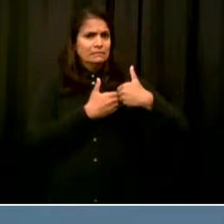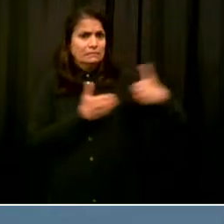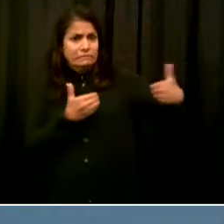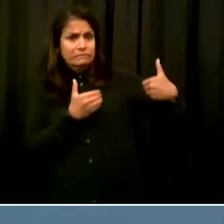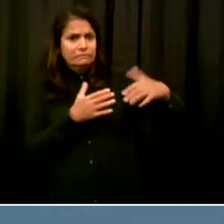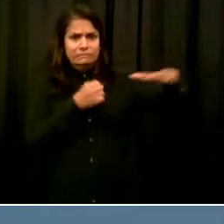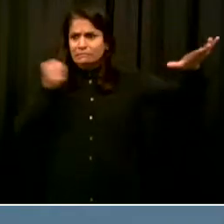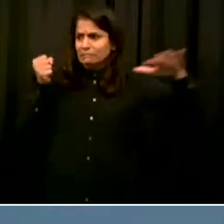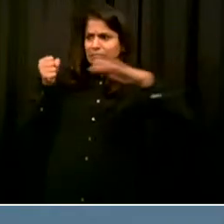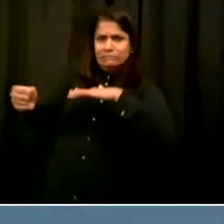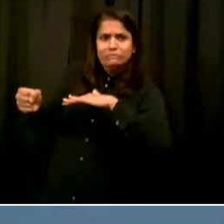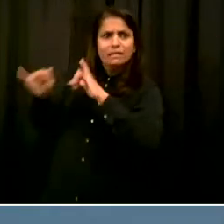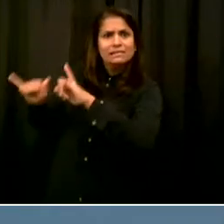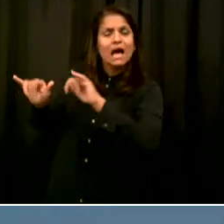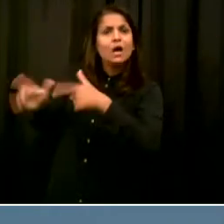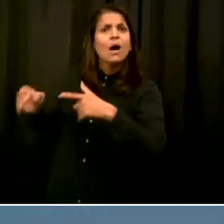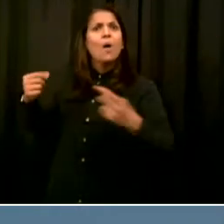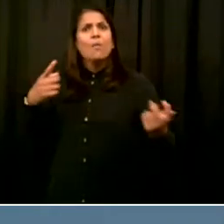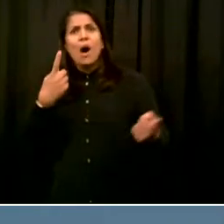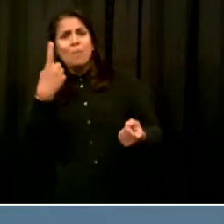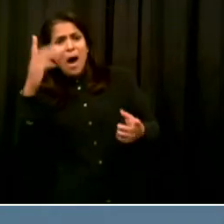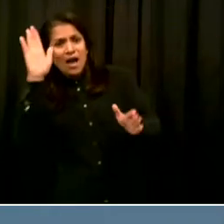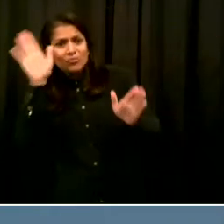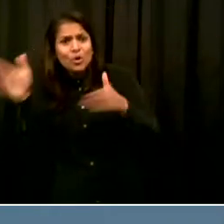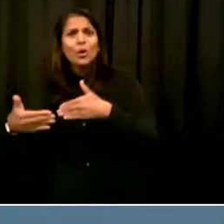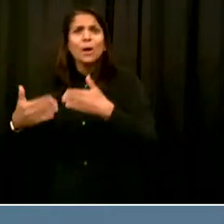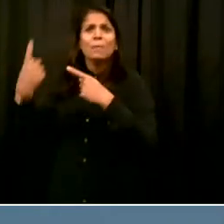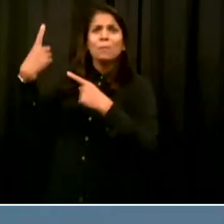SEPARATE FROM FAMILY MEMBERS,